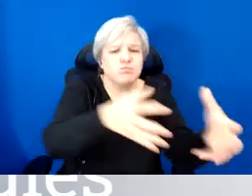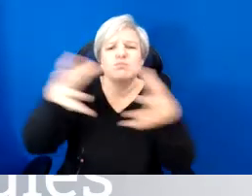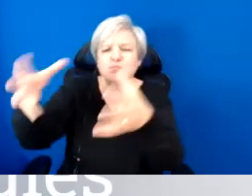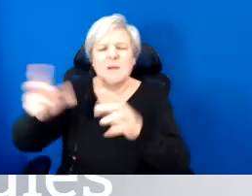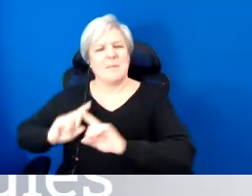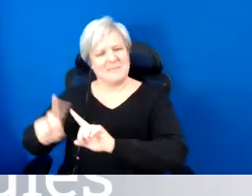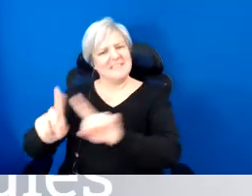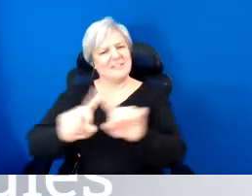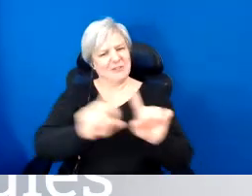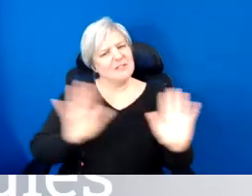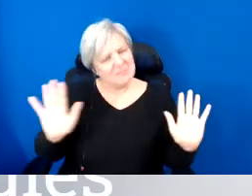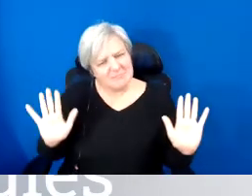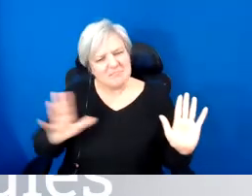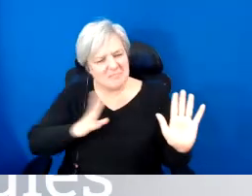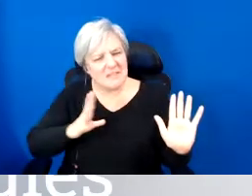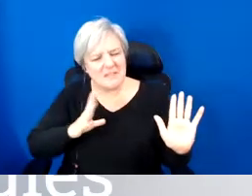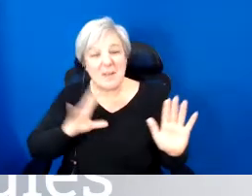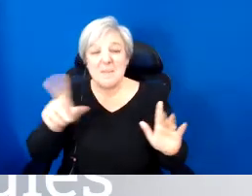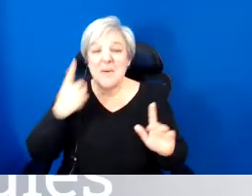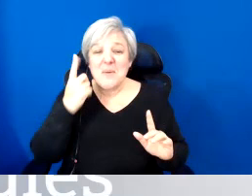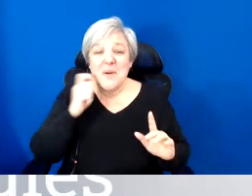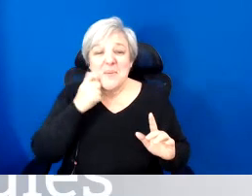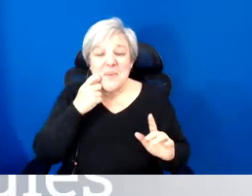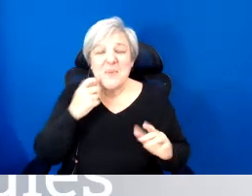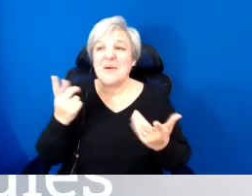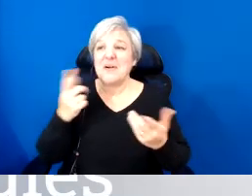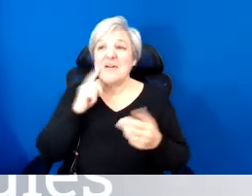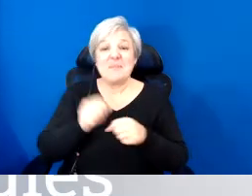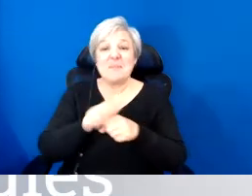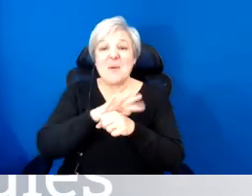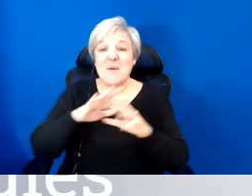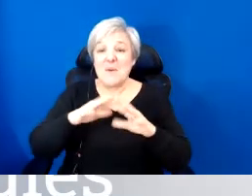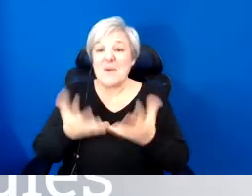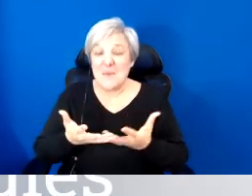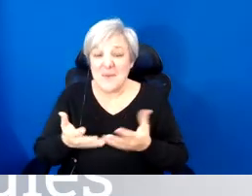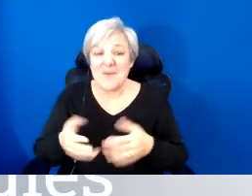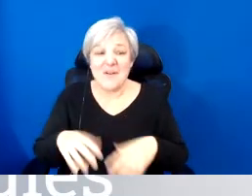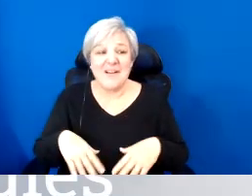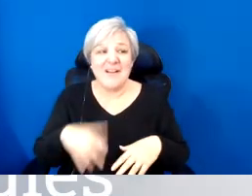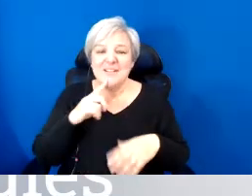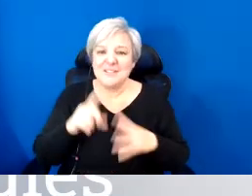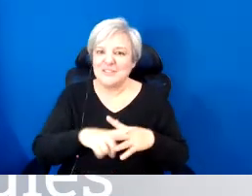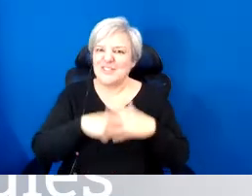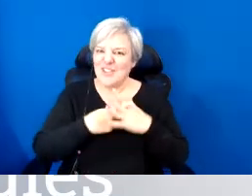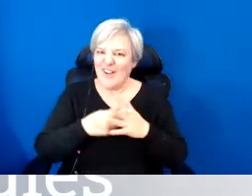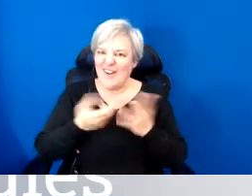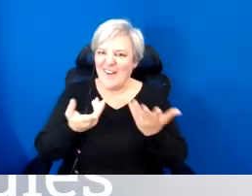The kind of cool thing about the pandemic was that a lot of different things emerged that weren't really there before.